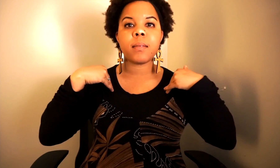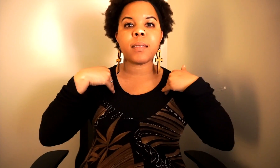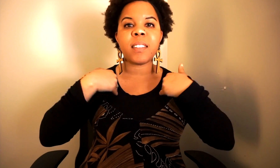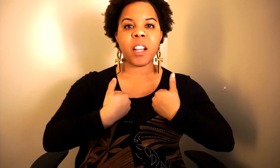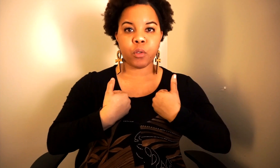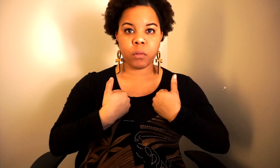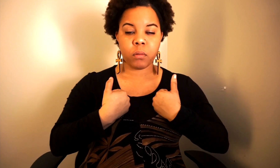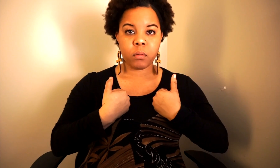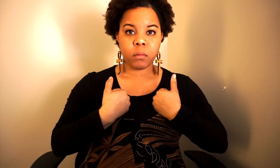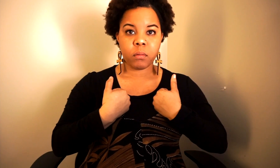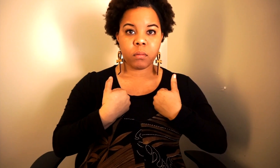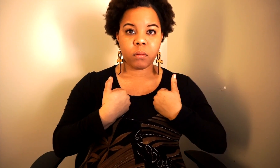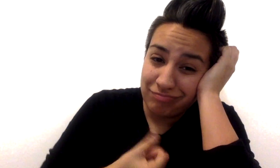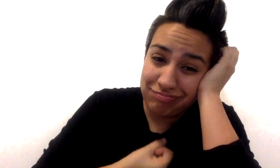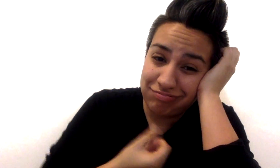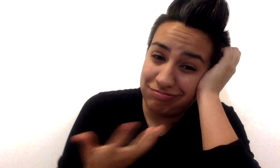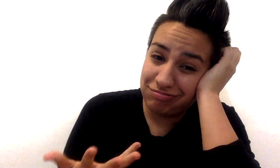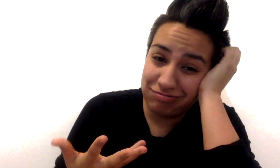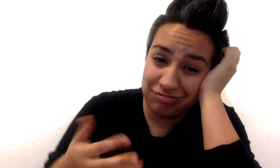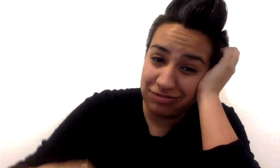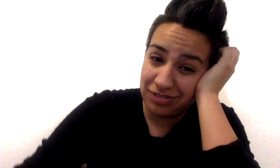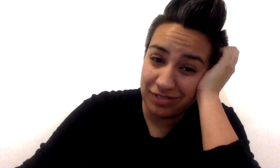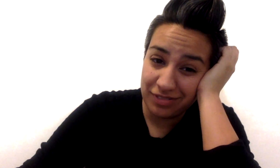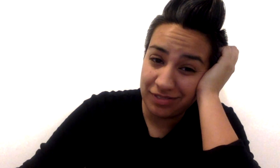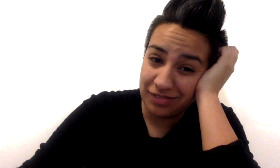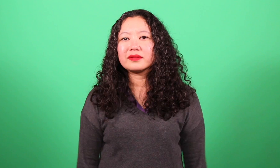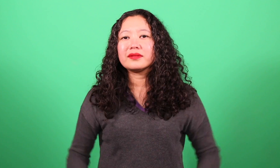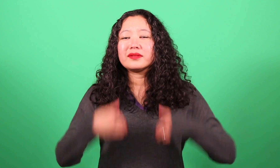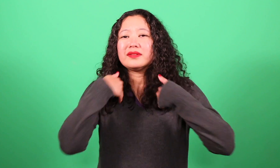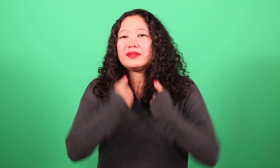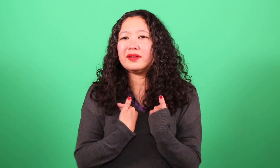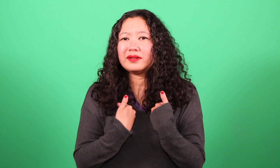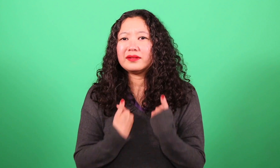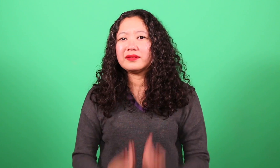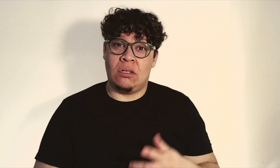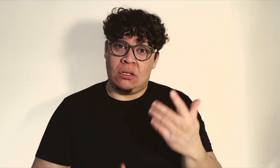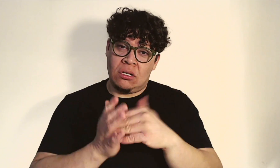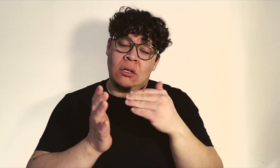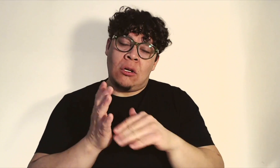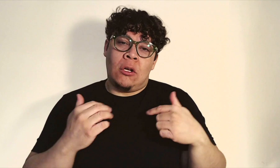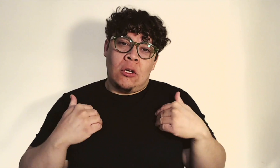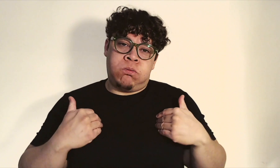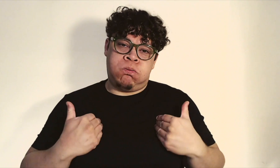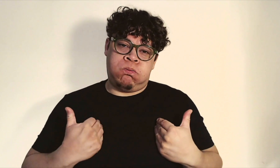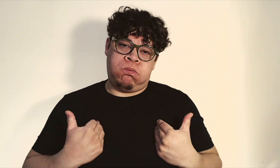We're tired! Burn out. So tired. Frequently exhausted.